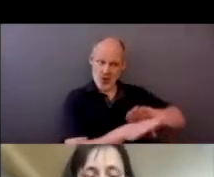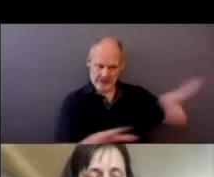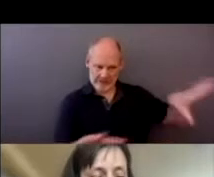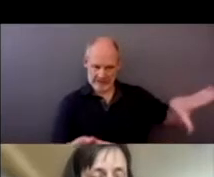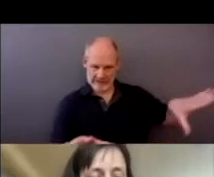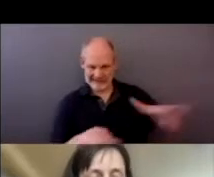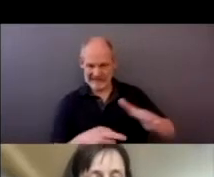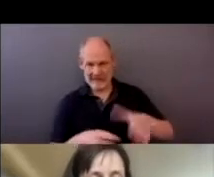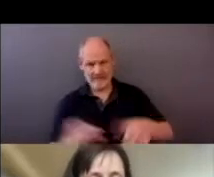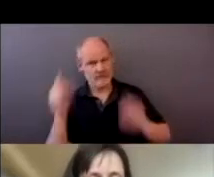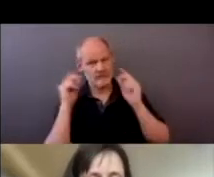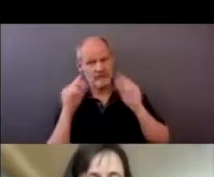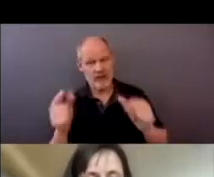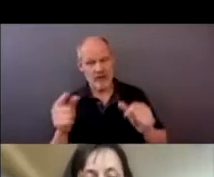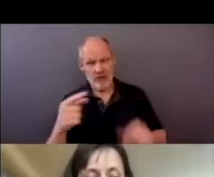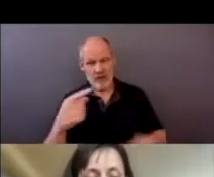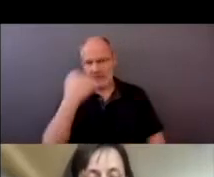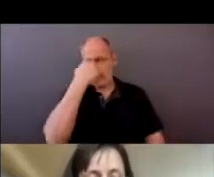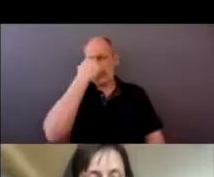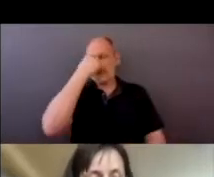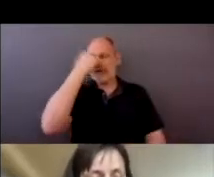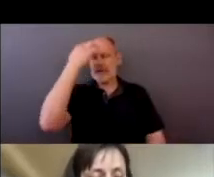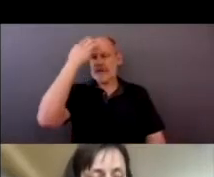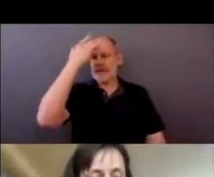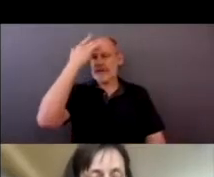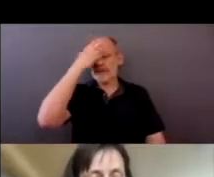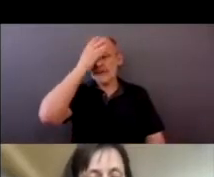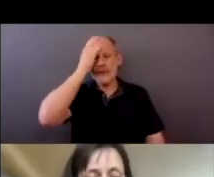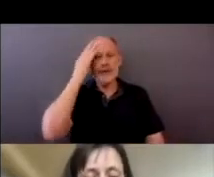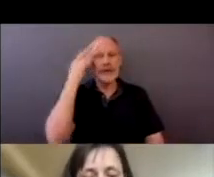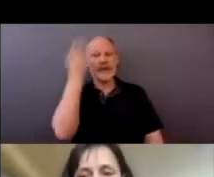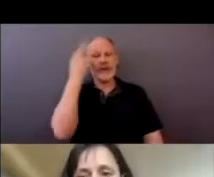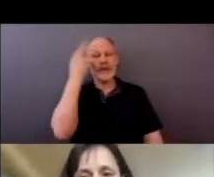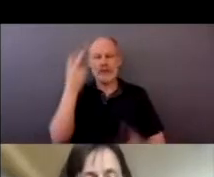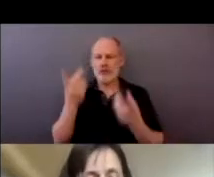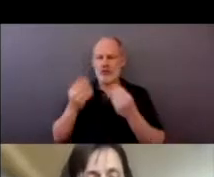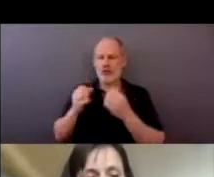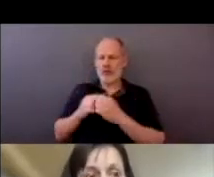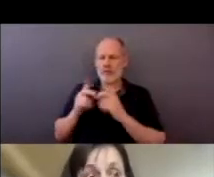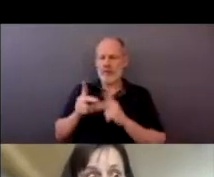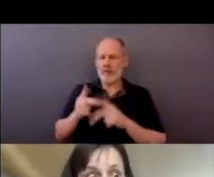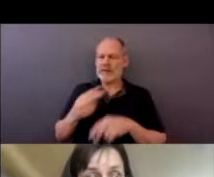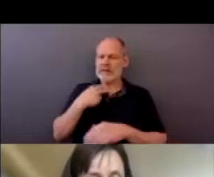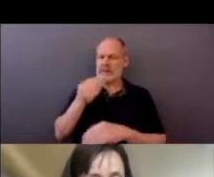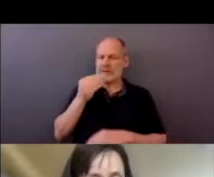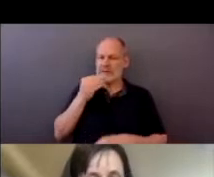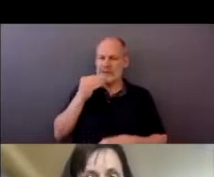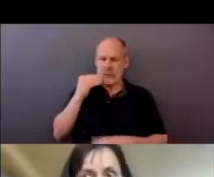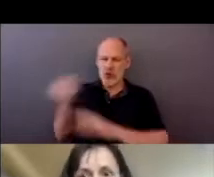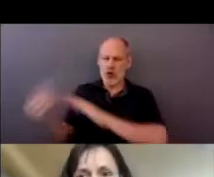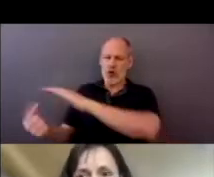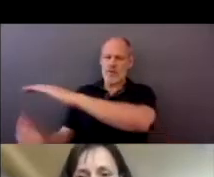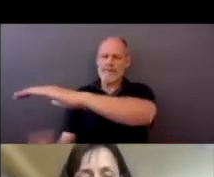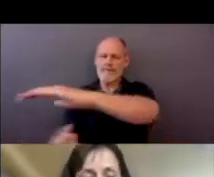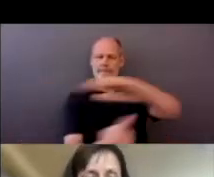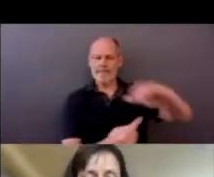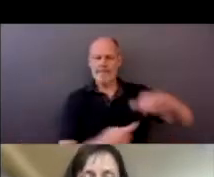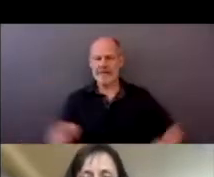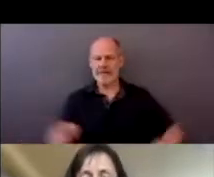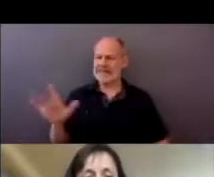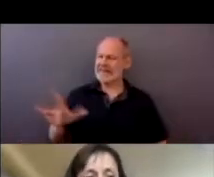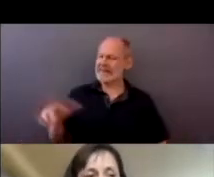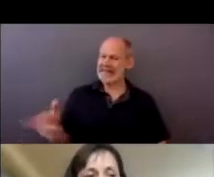who during normal times we felt probably were more isolated once shelter in place directives